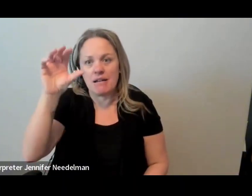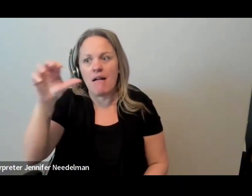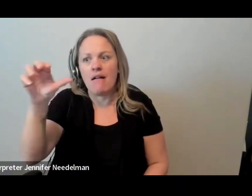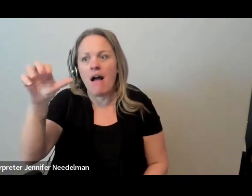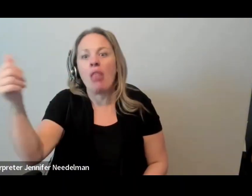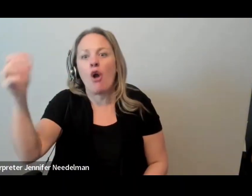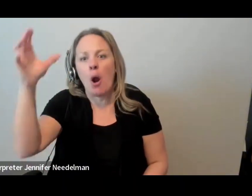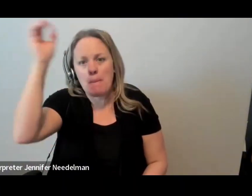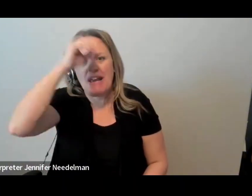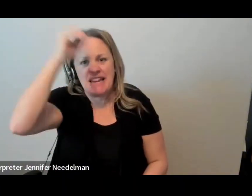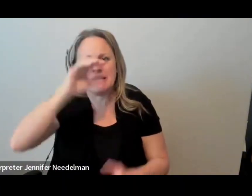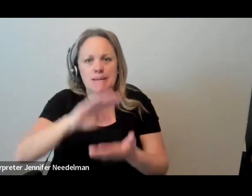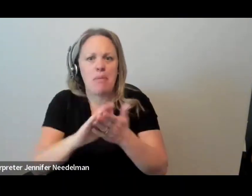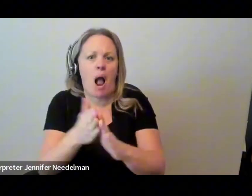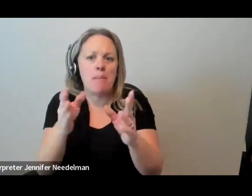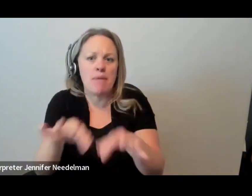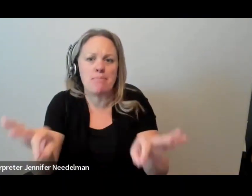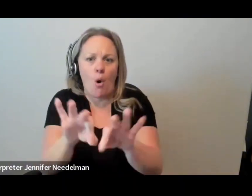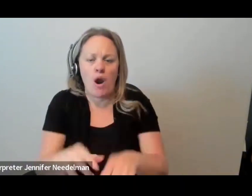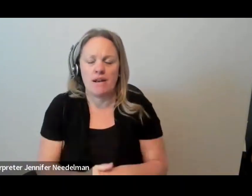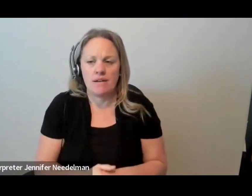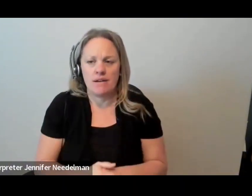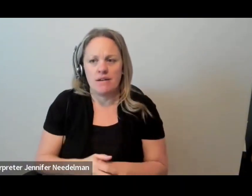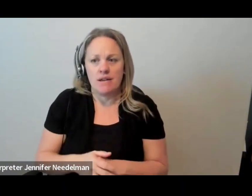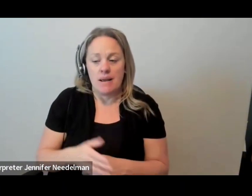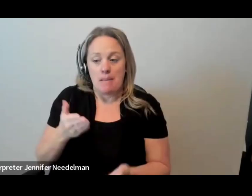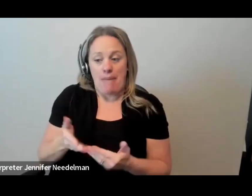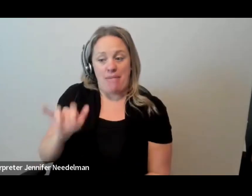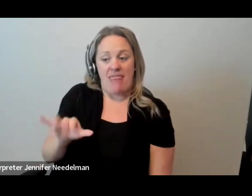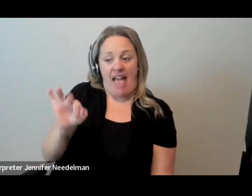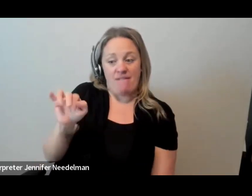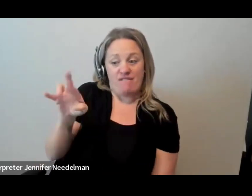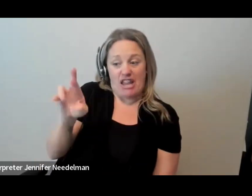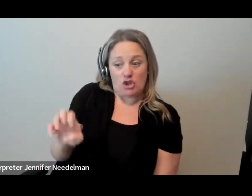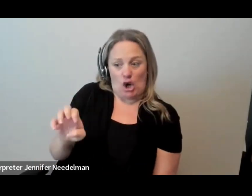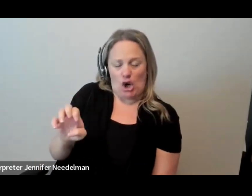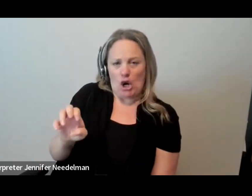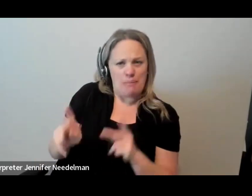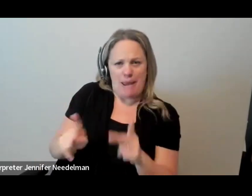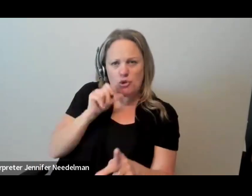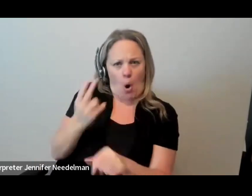Are people not using a certain feature because something else is taking the place of that?